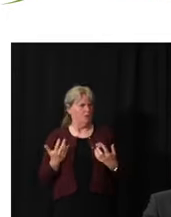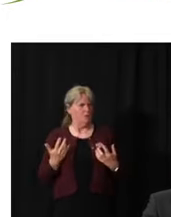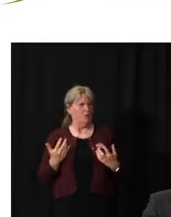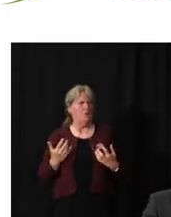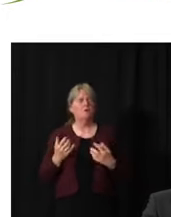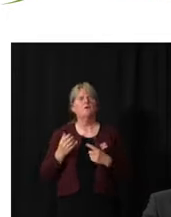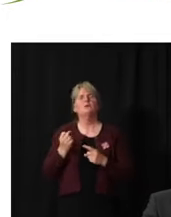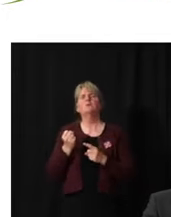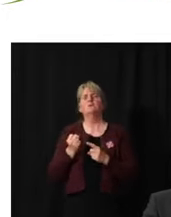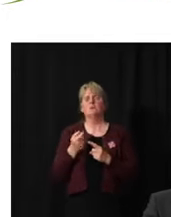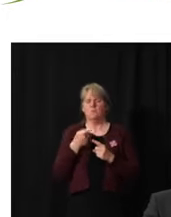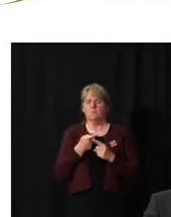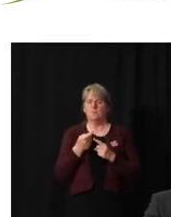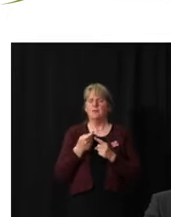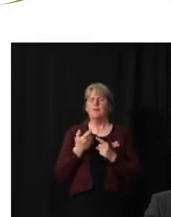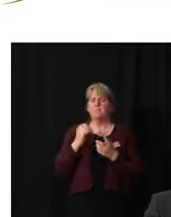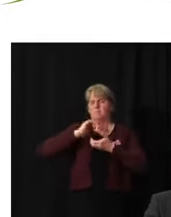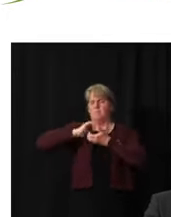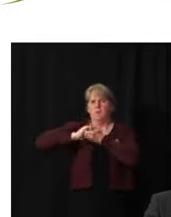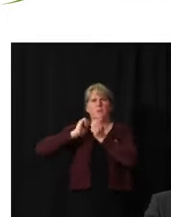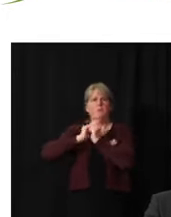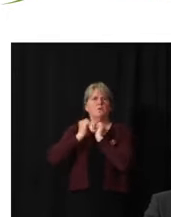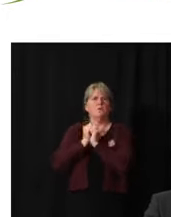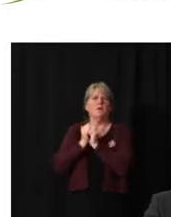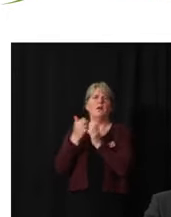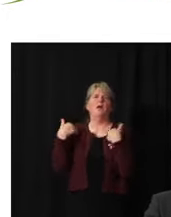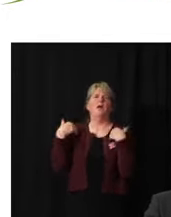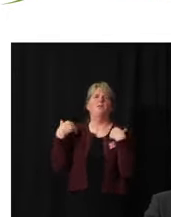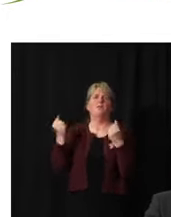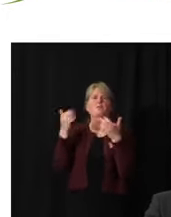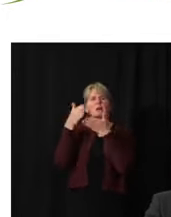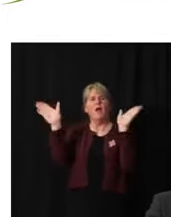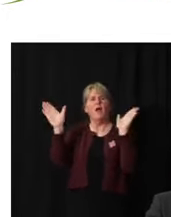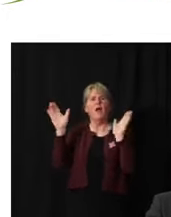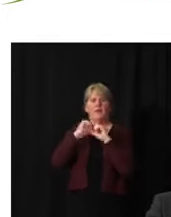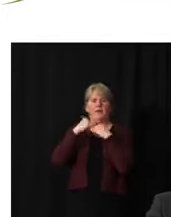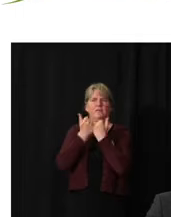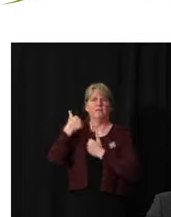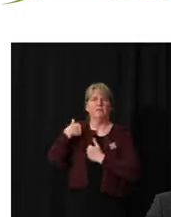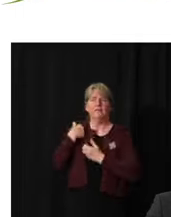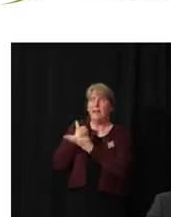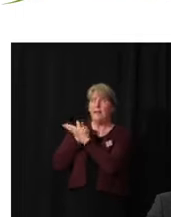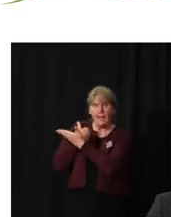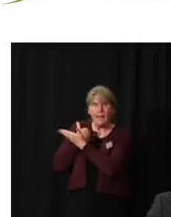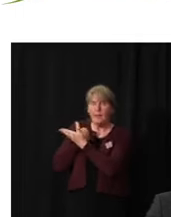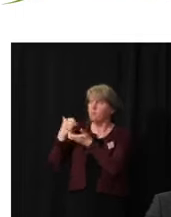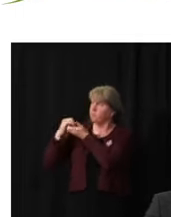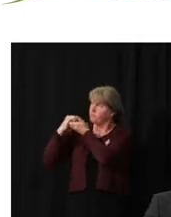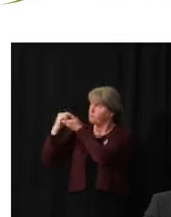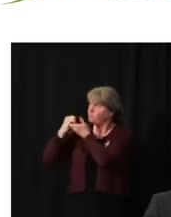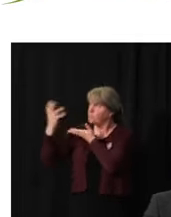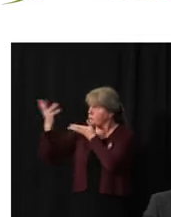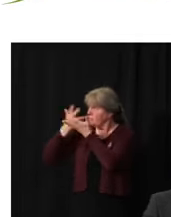to what our actual situation is. So we are partnering with the Public Health Agency of Canada to run various models with